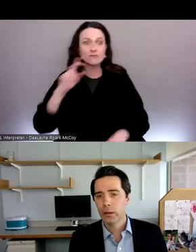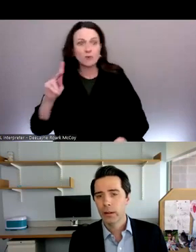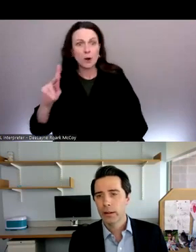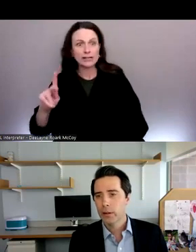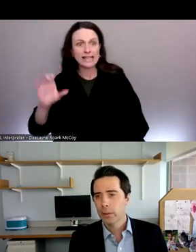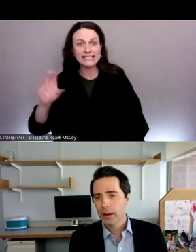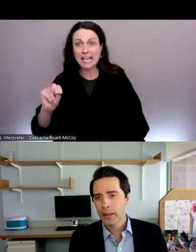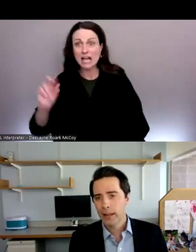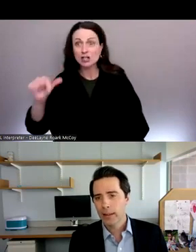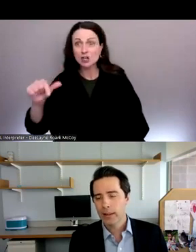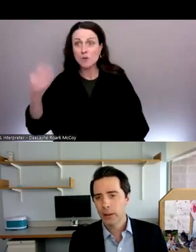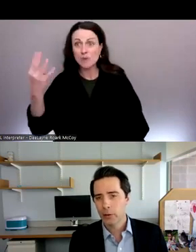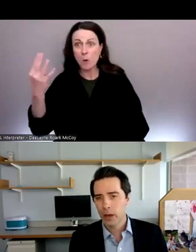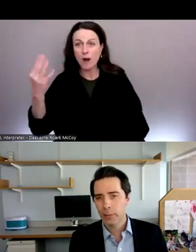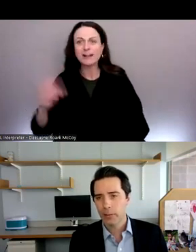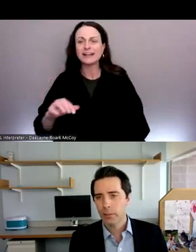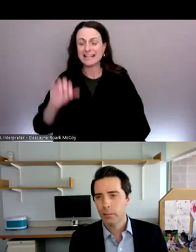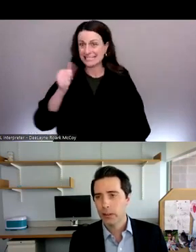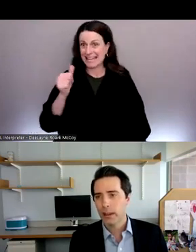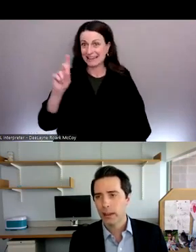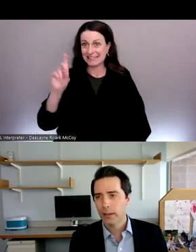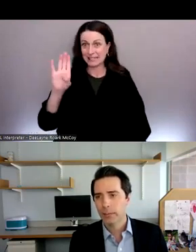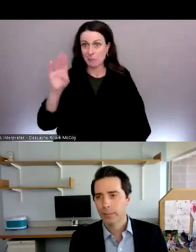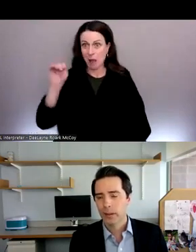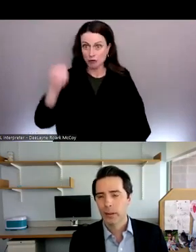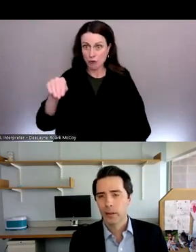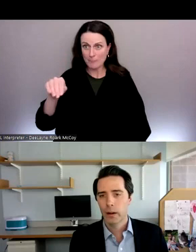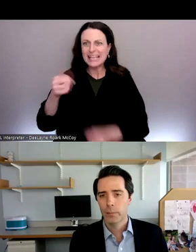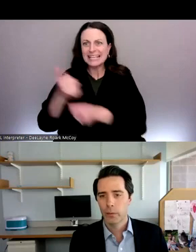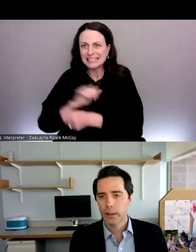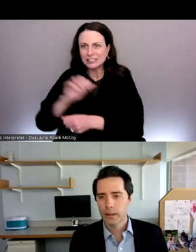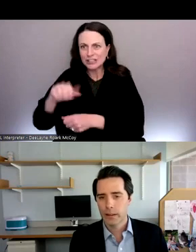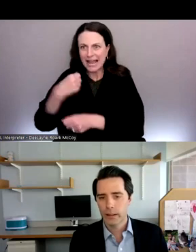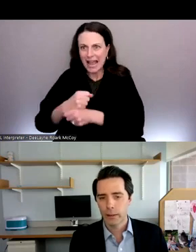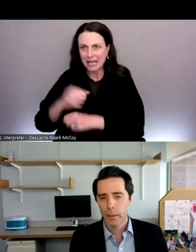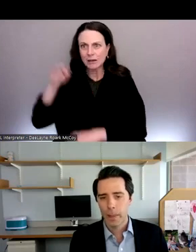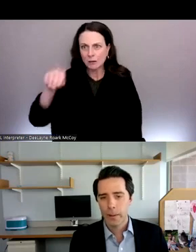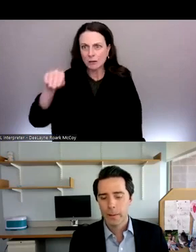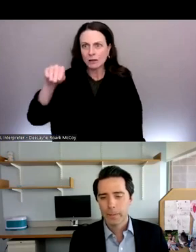there's about a 10 decibel drop per decade